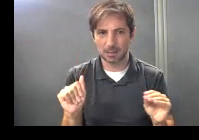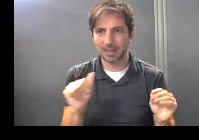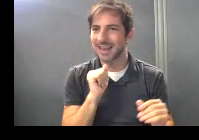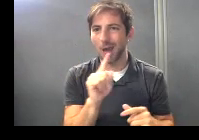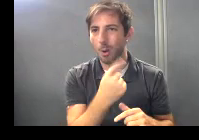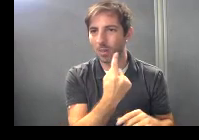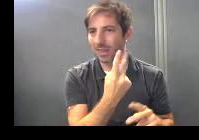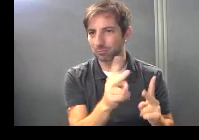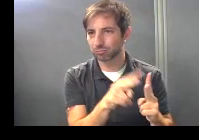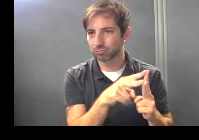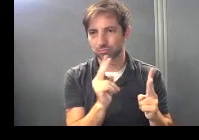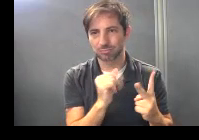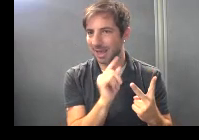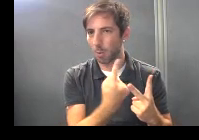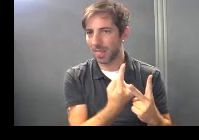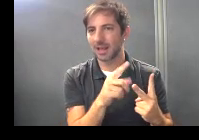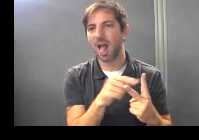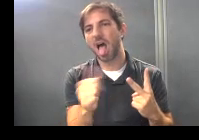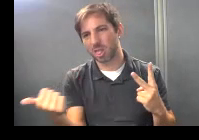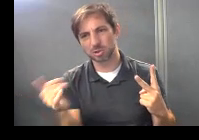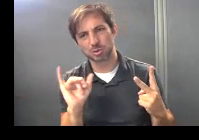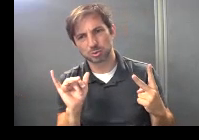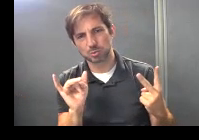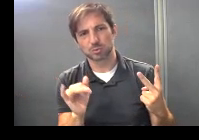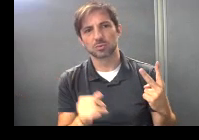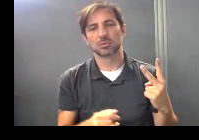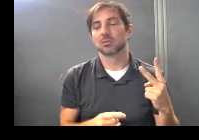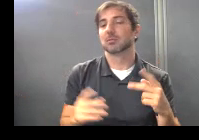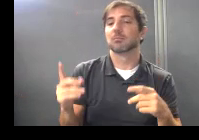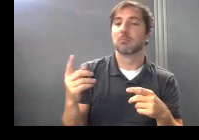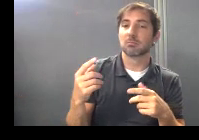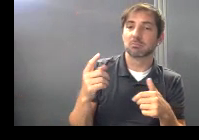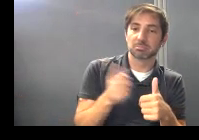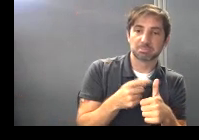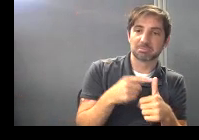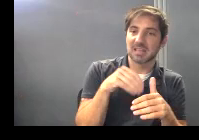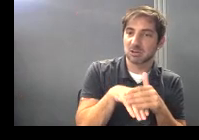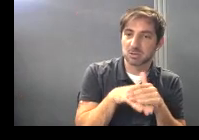THIS INCLUDES ENTRANCES THROUGHOUT THE BUILDING AND GROUNDS.